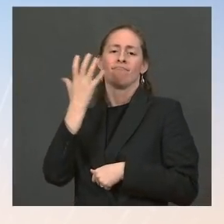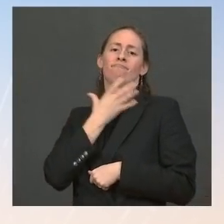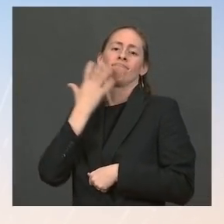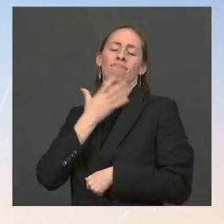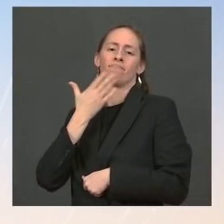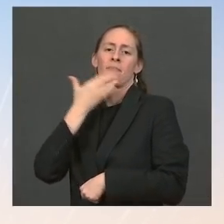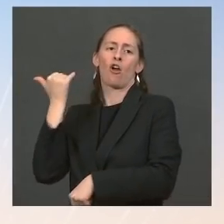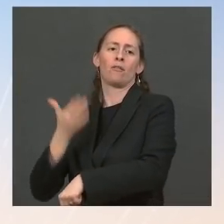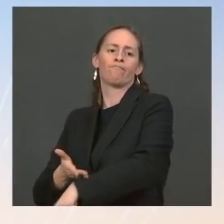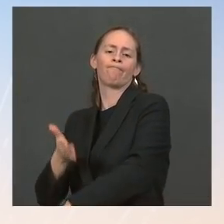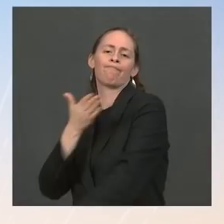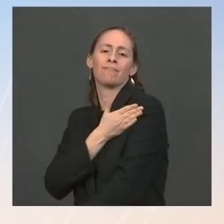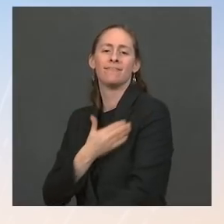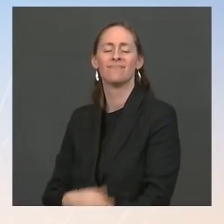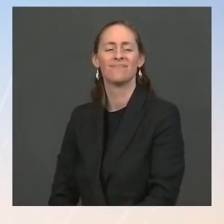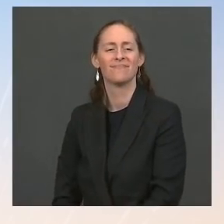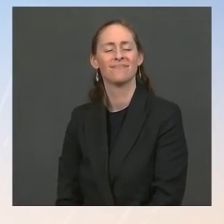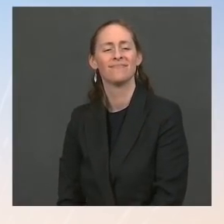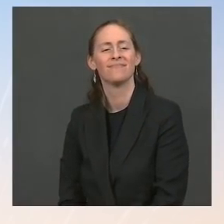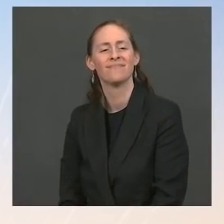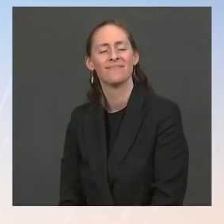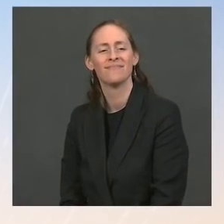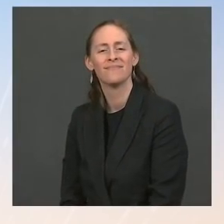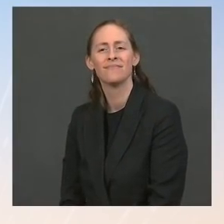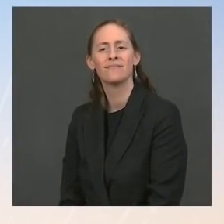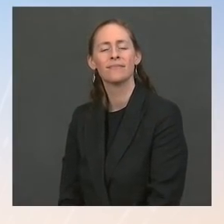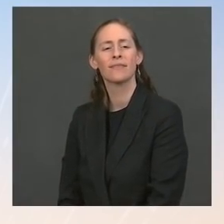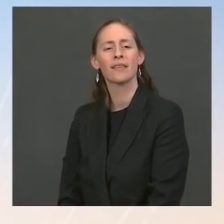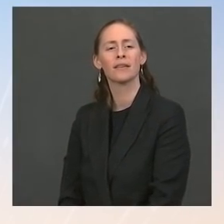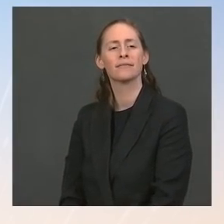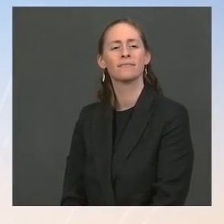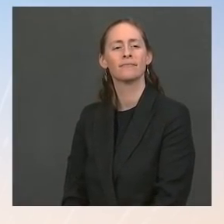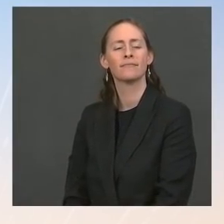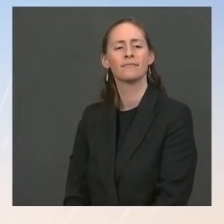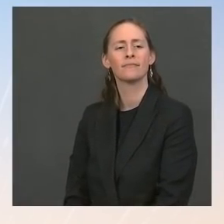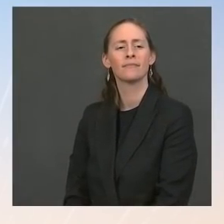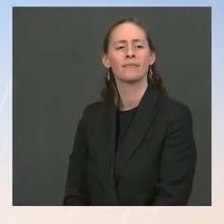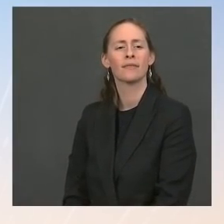between President Biden and President Xi. Ms. Psaki: Yeah. The Press: We've been told that there won't be